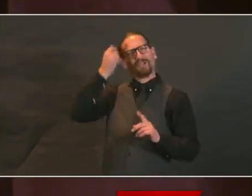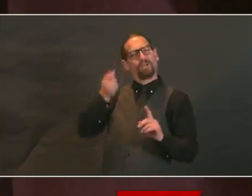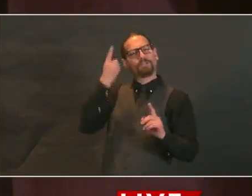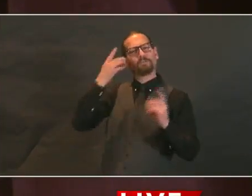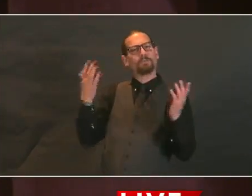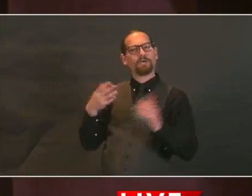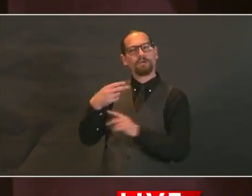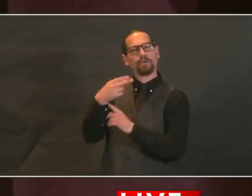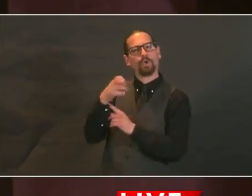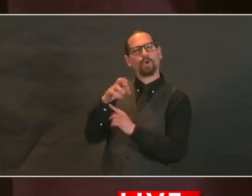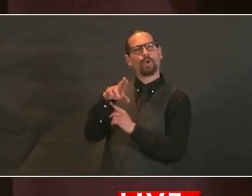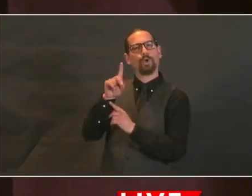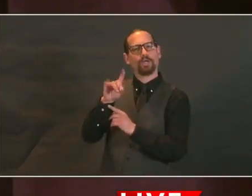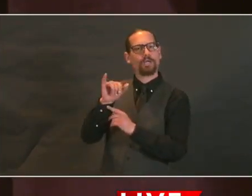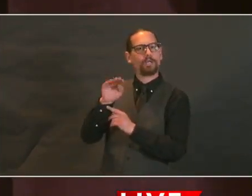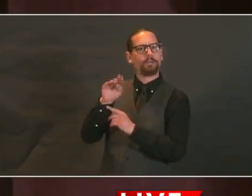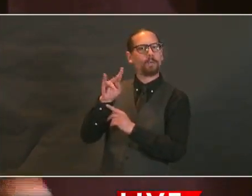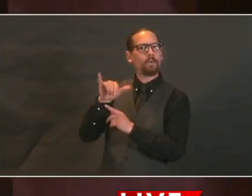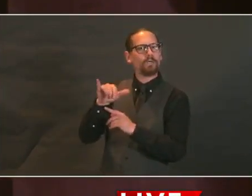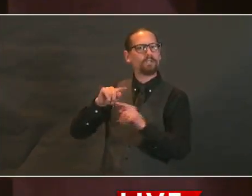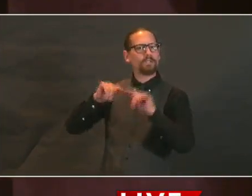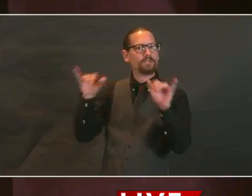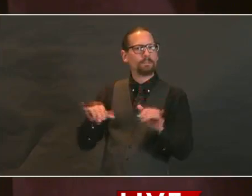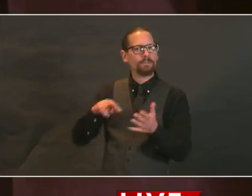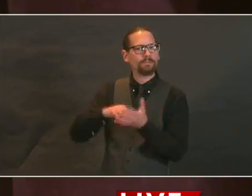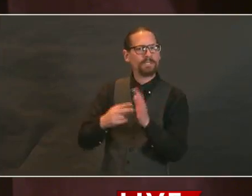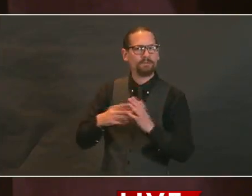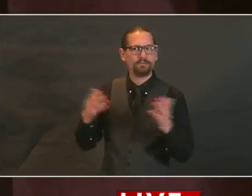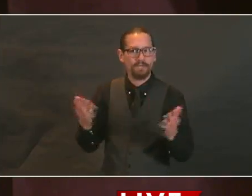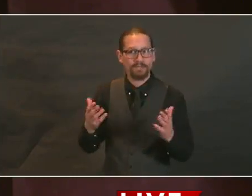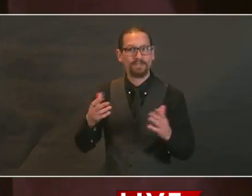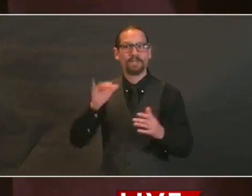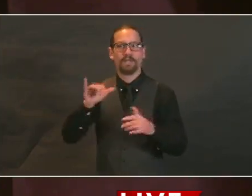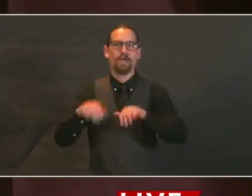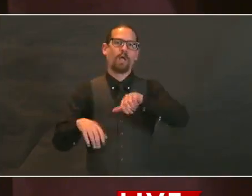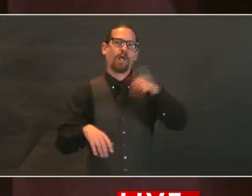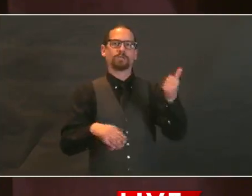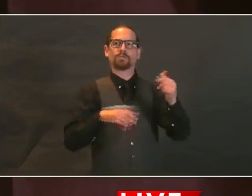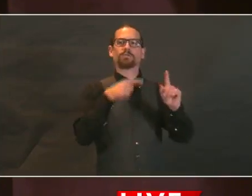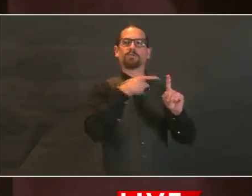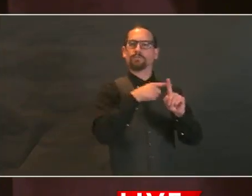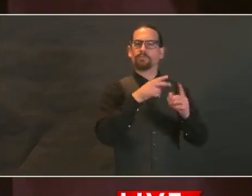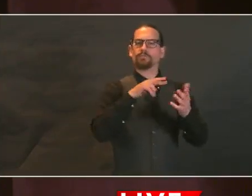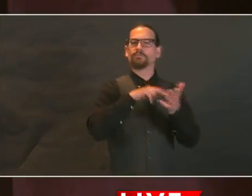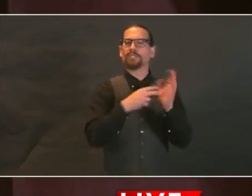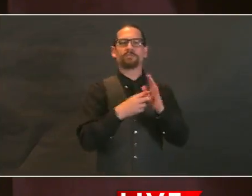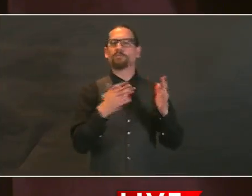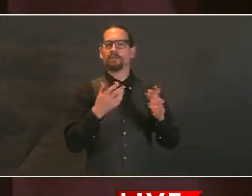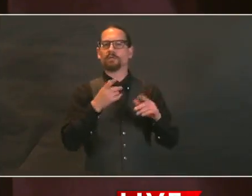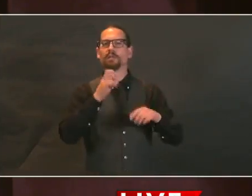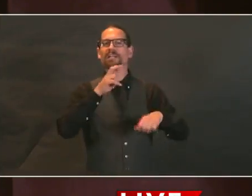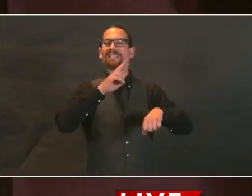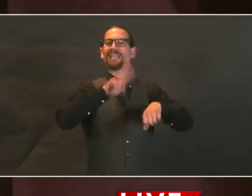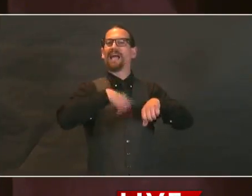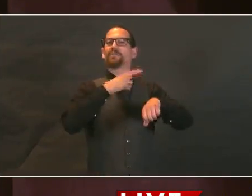THAT UNDERSTANDING ABOUT HERD IMMUNITY. I ALSO WANT TO CORRECT UNDERSTANDING ABOUT NATURAL IMMUNITY. MANY PEOPLE